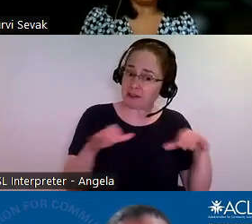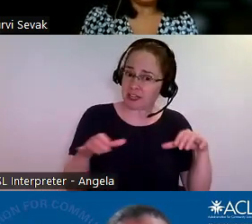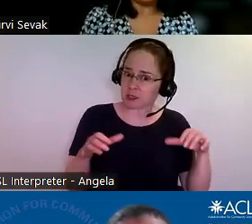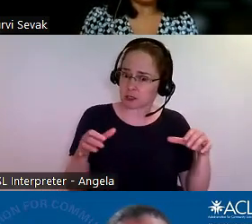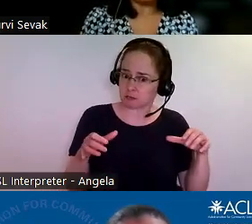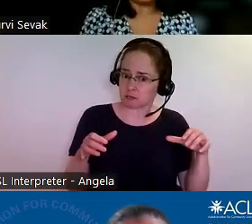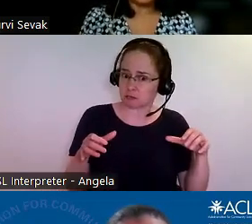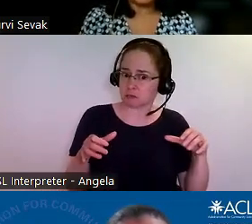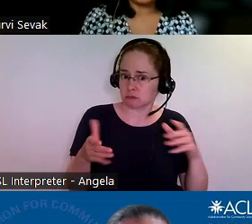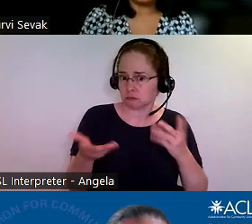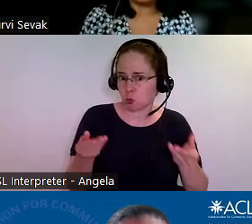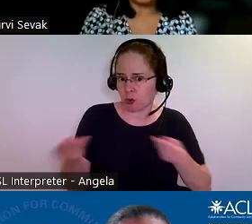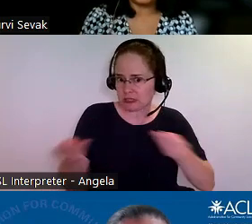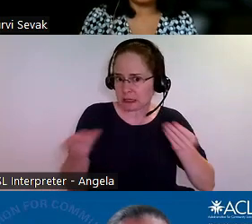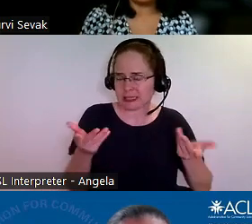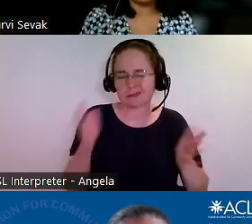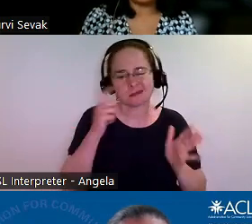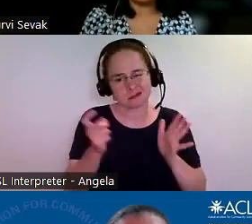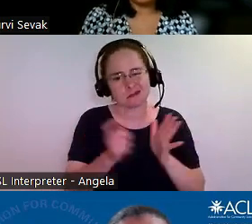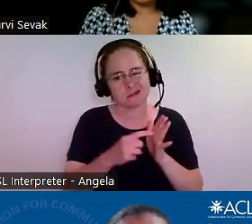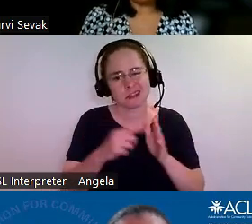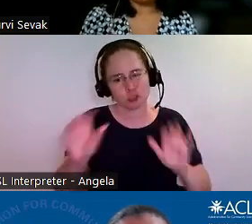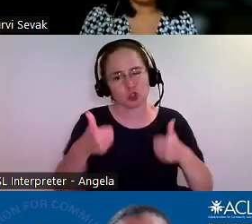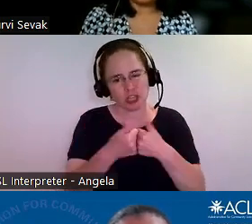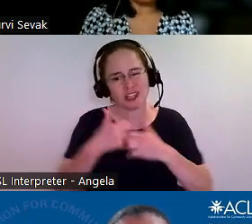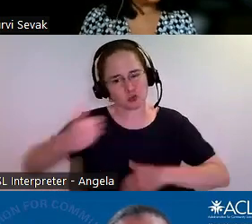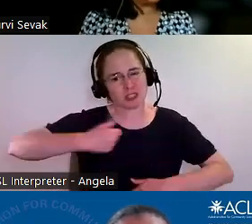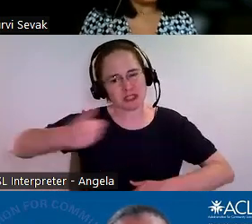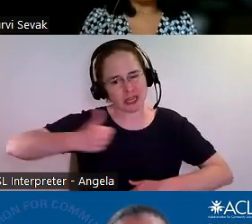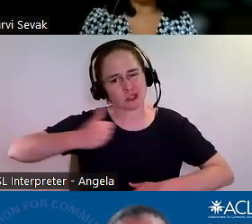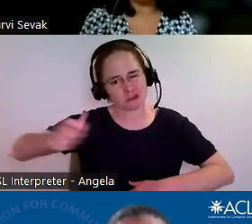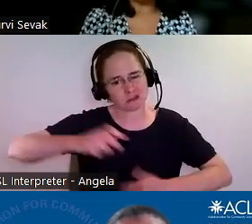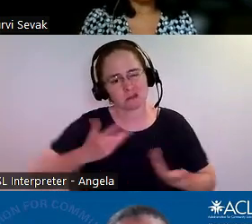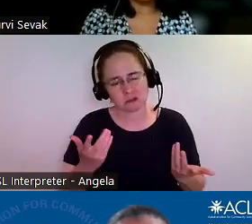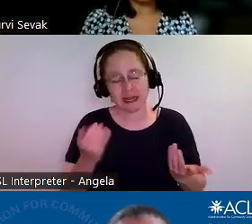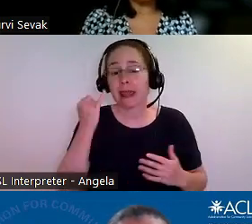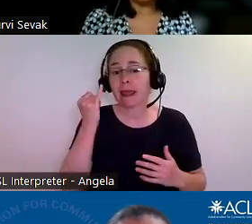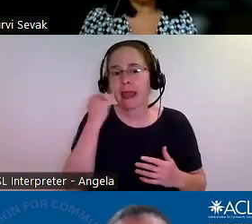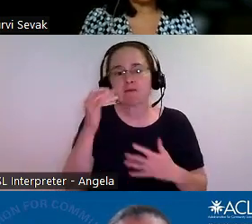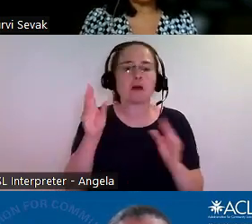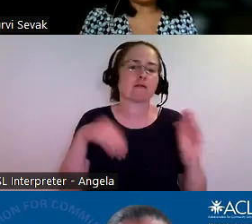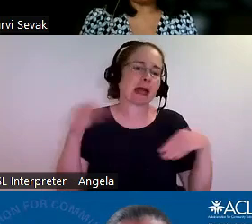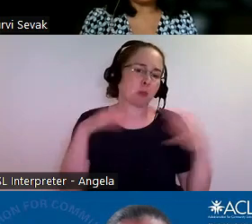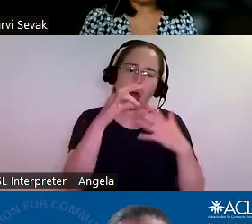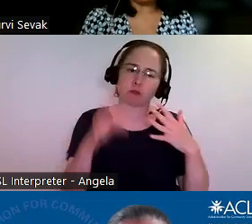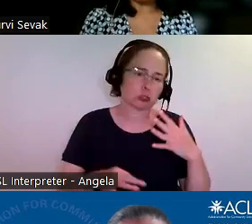we've also seen that transportation can be a challenge. So having formats that are flexible is